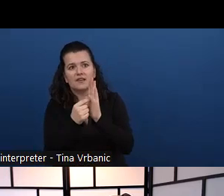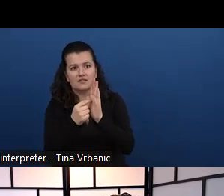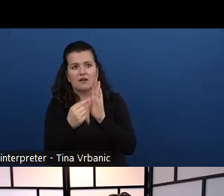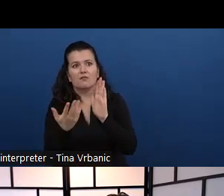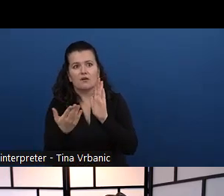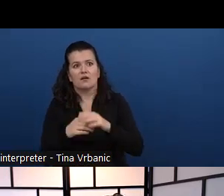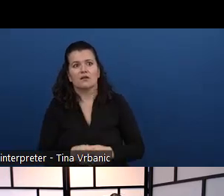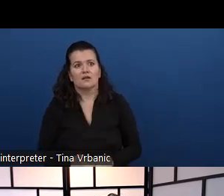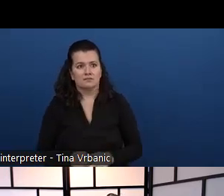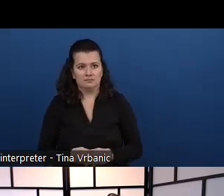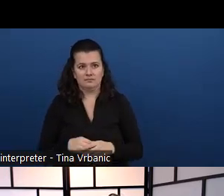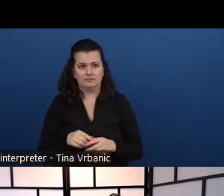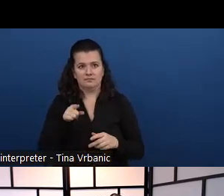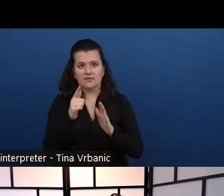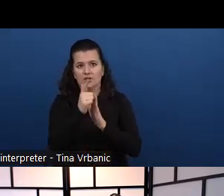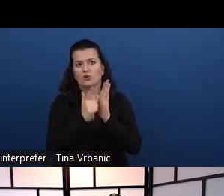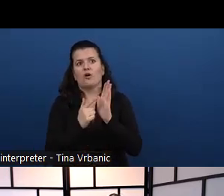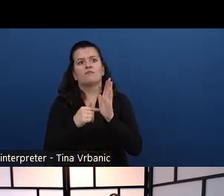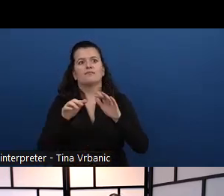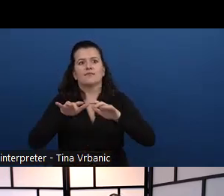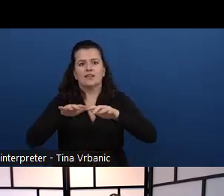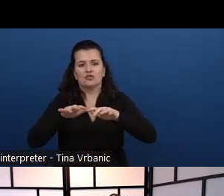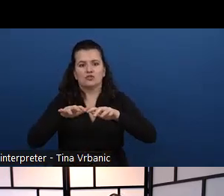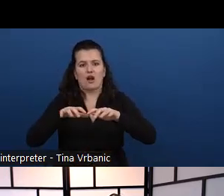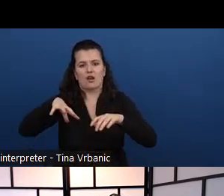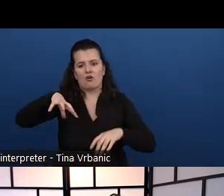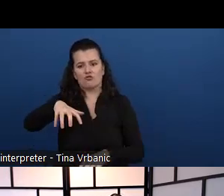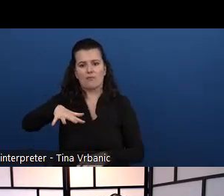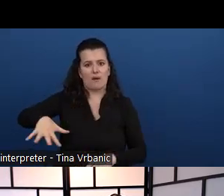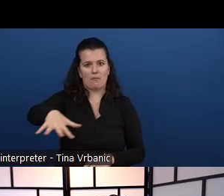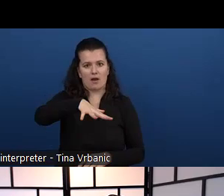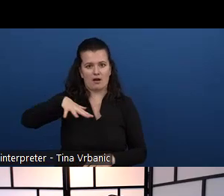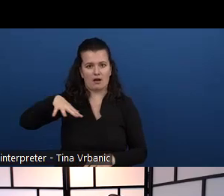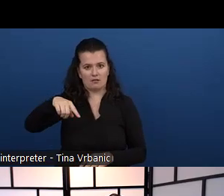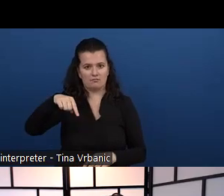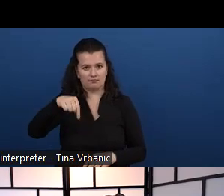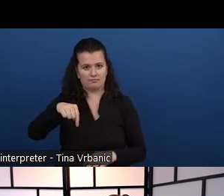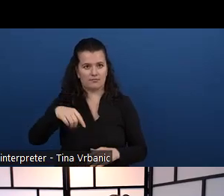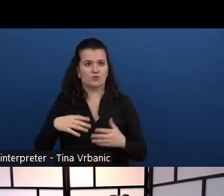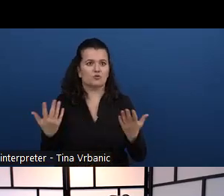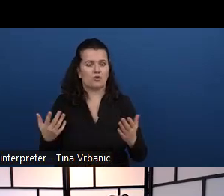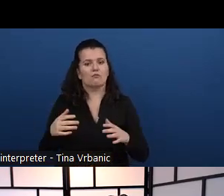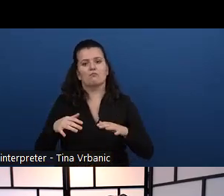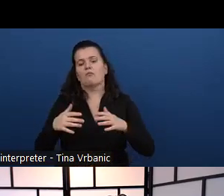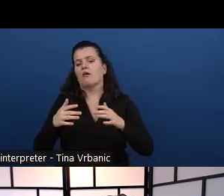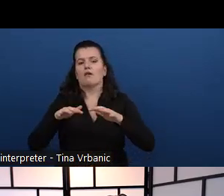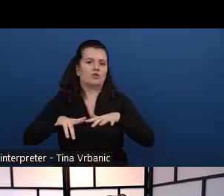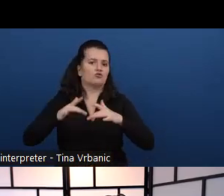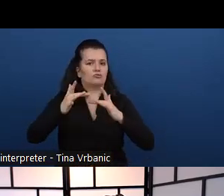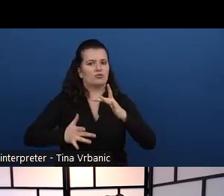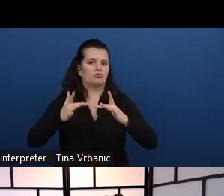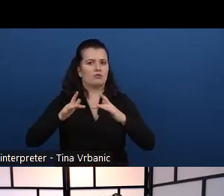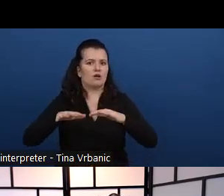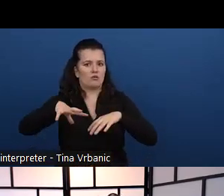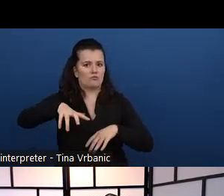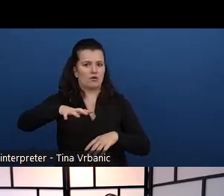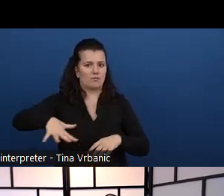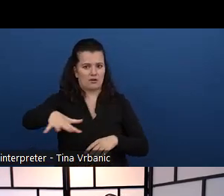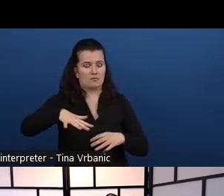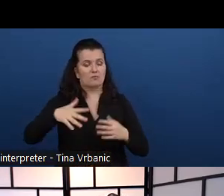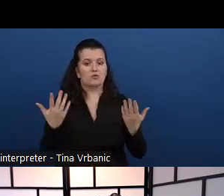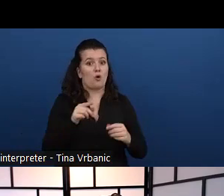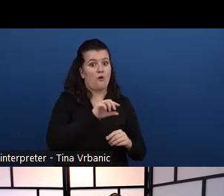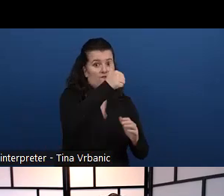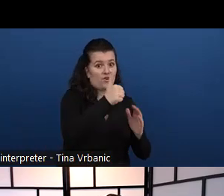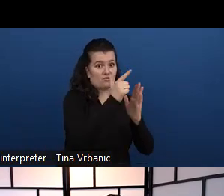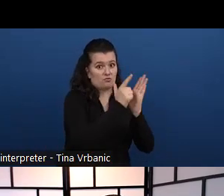This law aimed to extend the application of the Web Accessibility Directive to the private